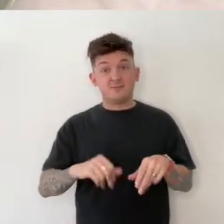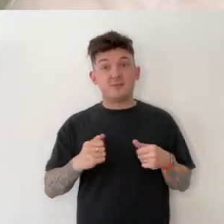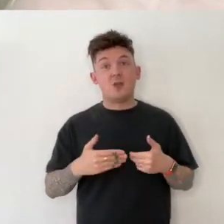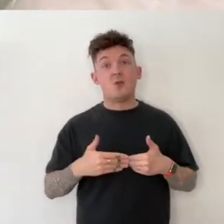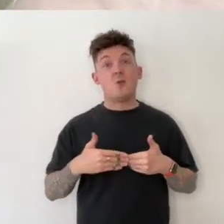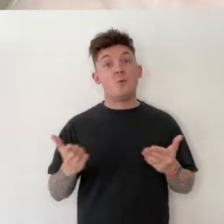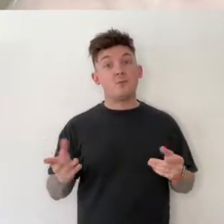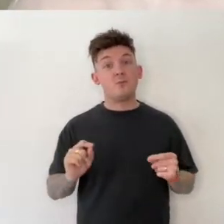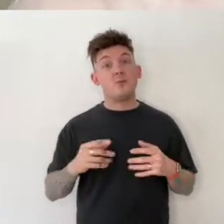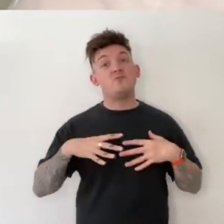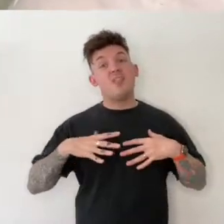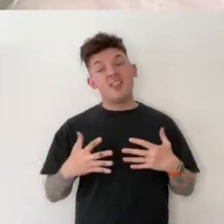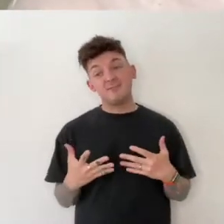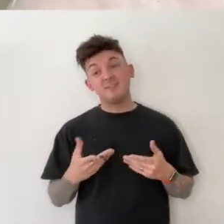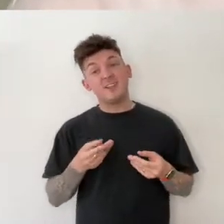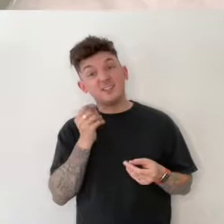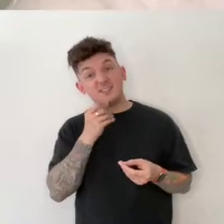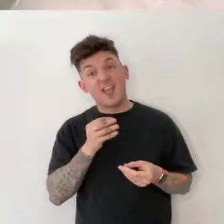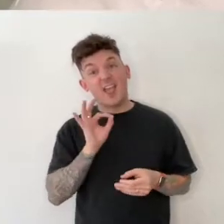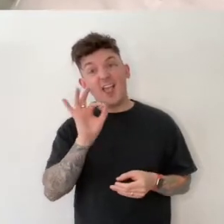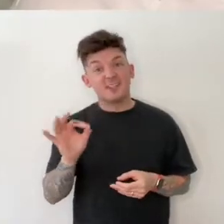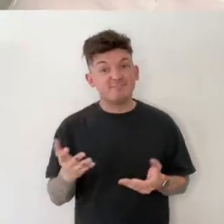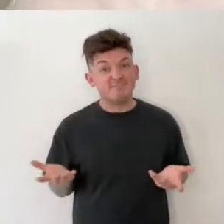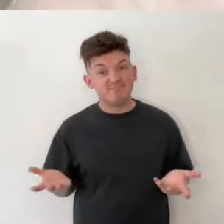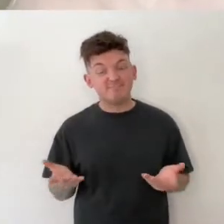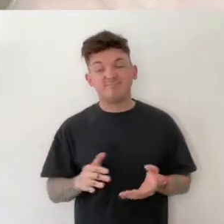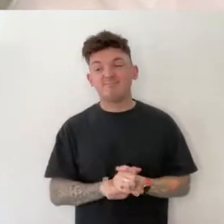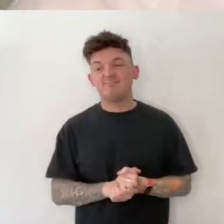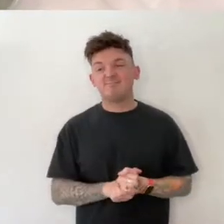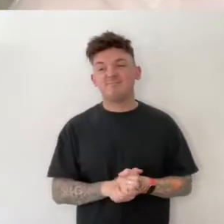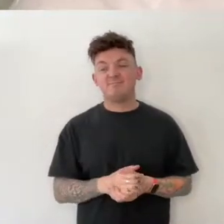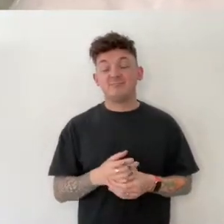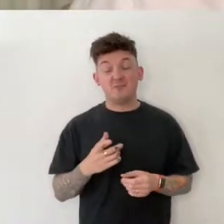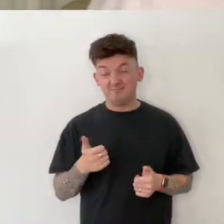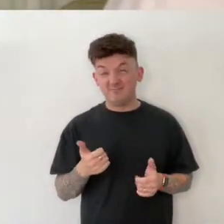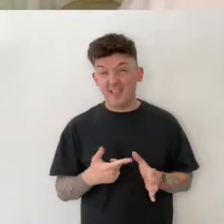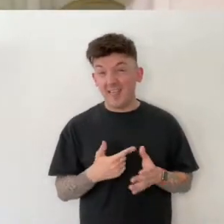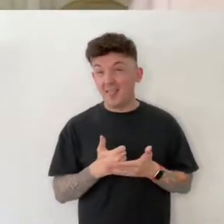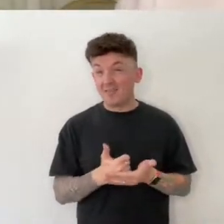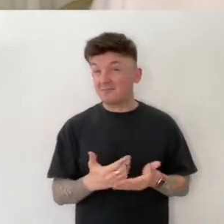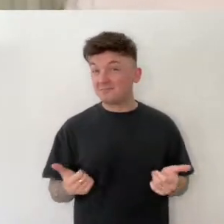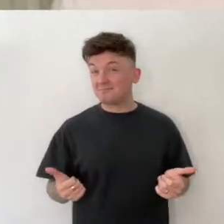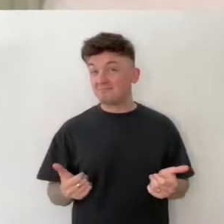and say 'actually I define as this'. does that answer the question? i think it does,